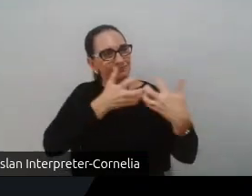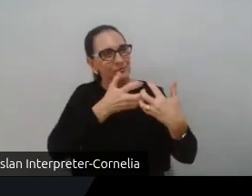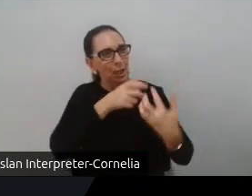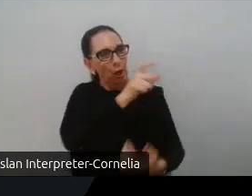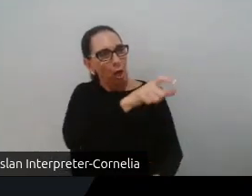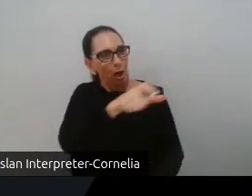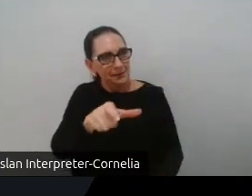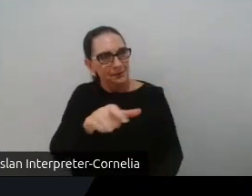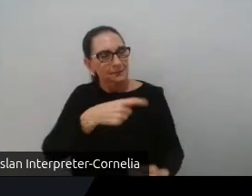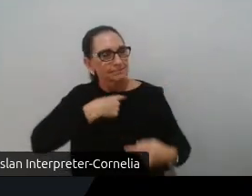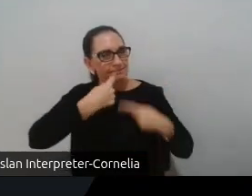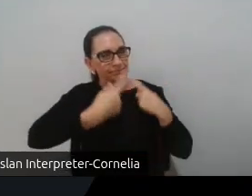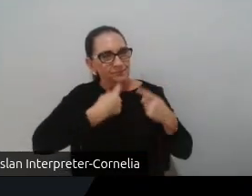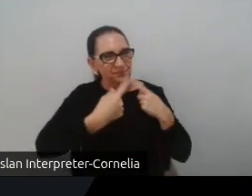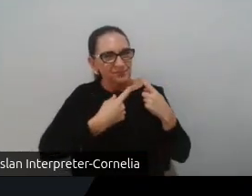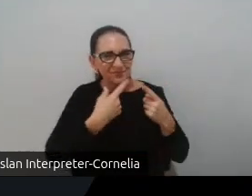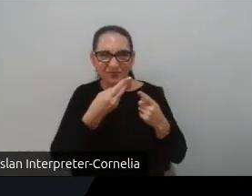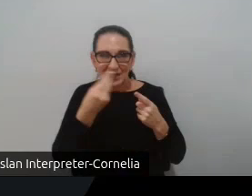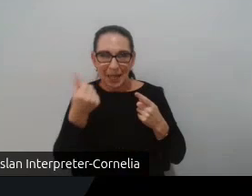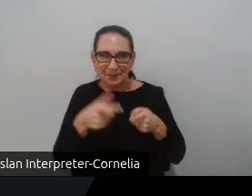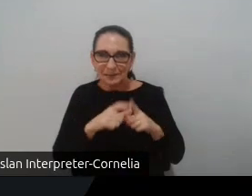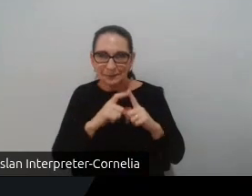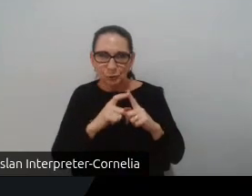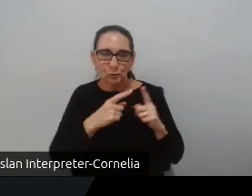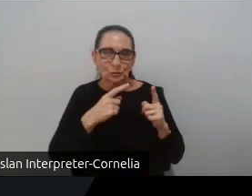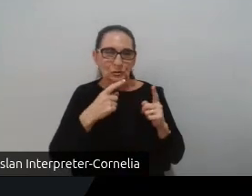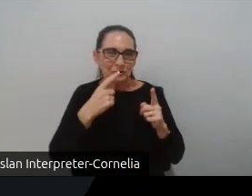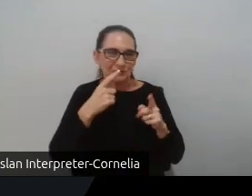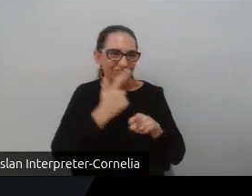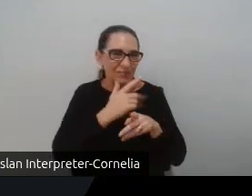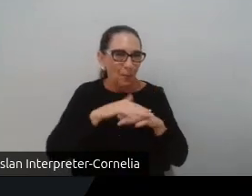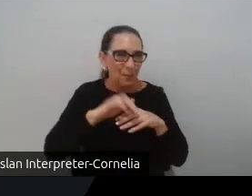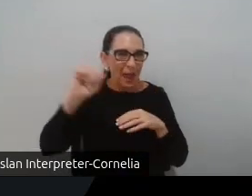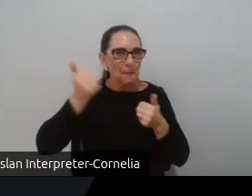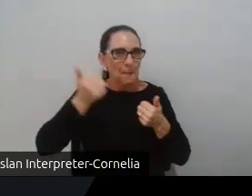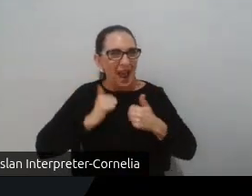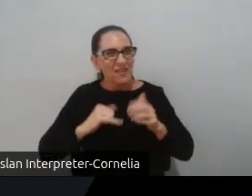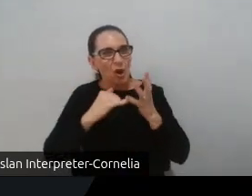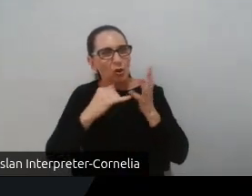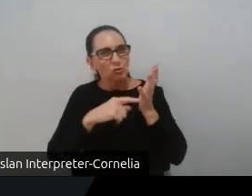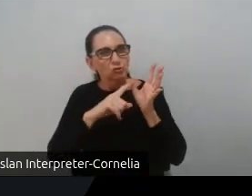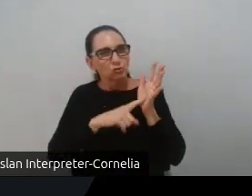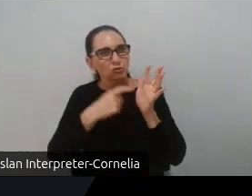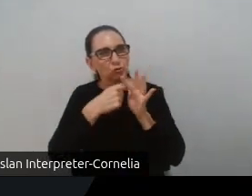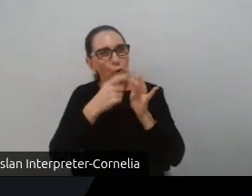explain some really tricky um uh behaviours such as stalking and threats and intimidation which uh